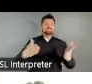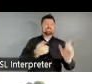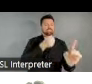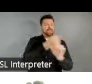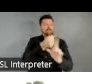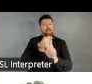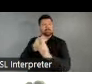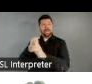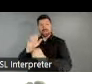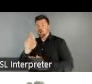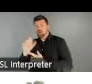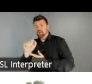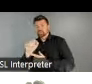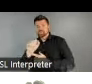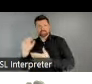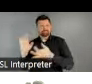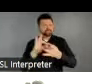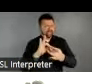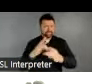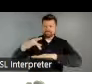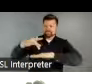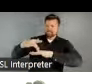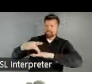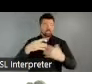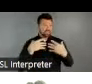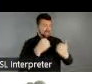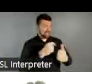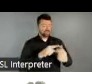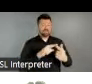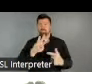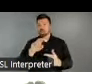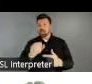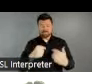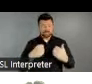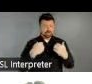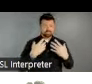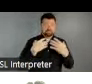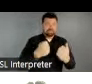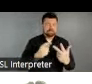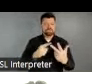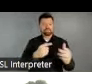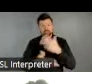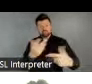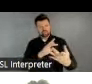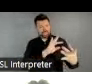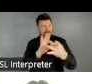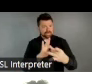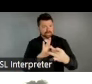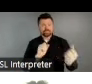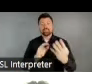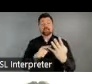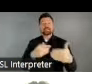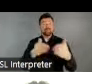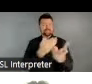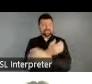fields of health and wellness, social connection, public safety, education, and more. This year,